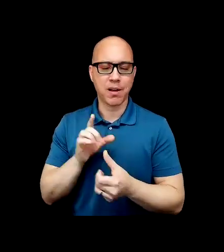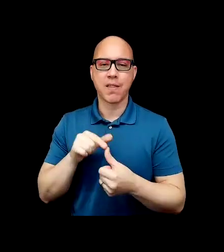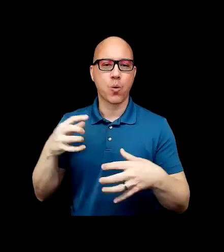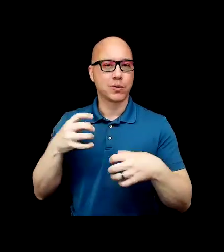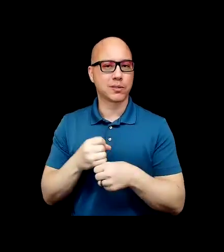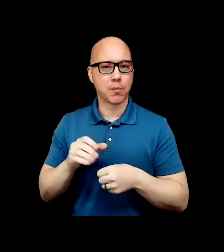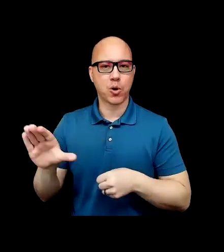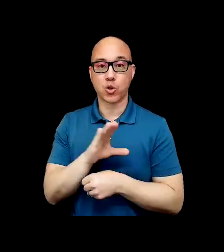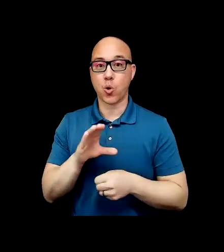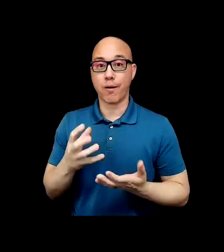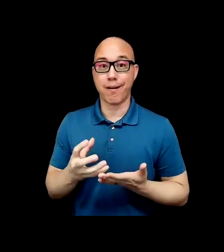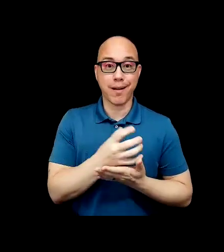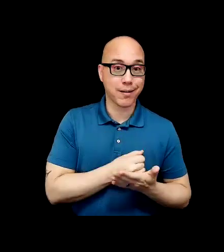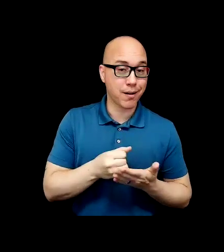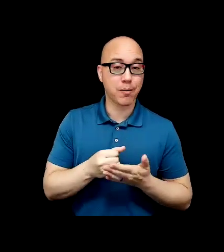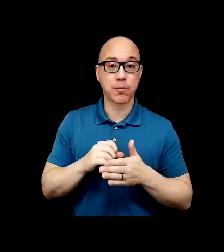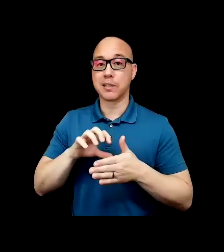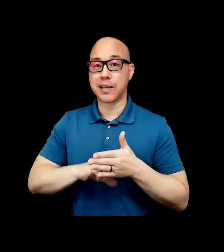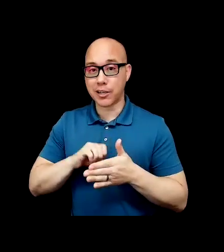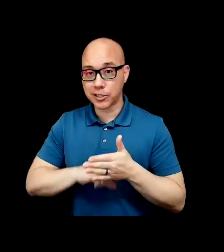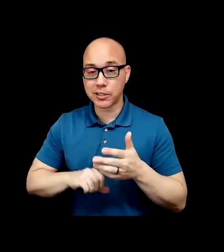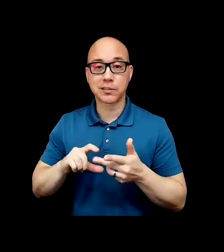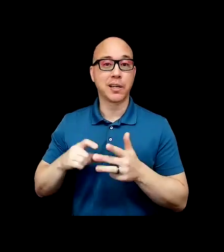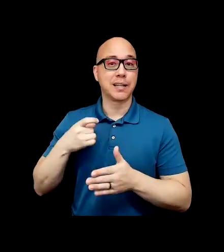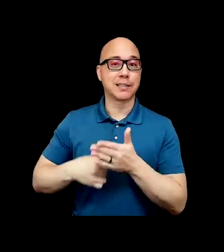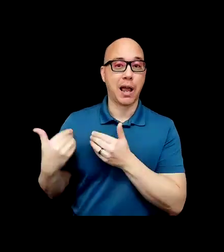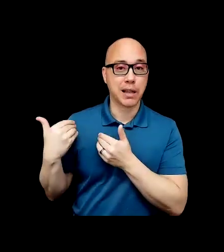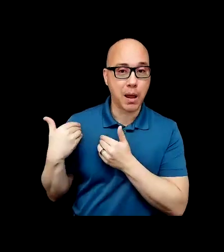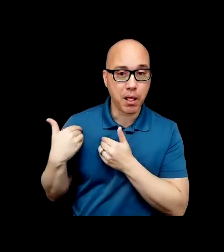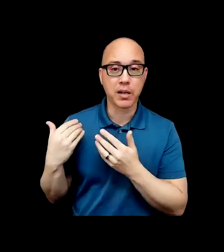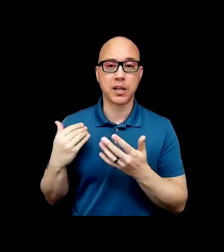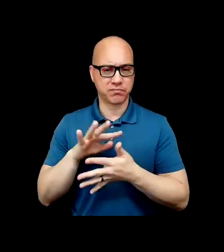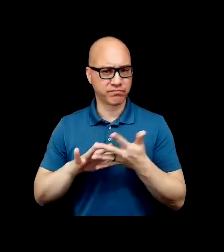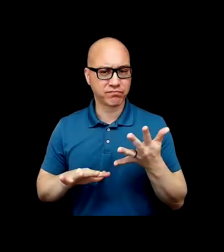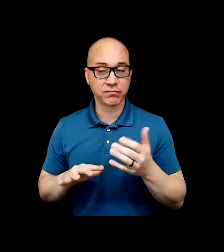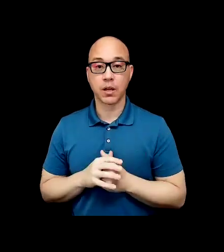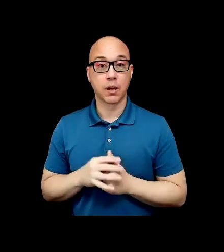your credits and your tax liabilities. So, business owners, this is where everything is